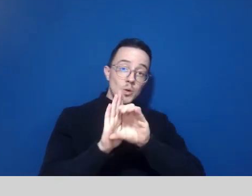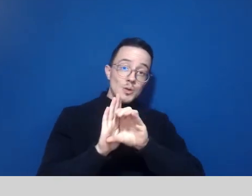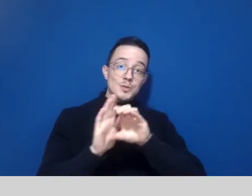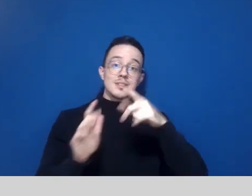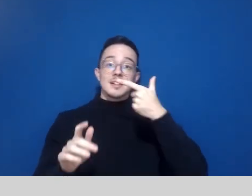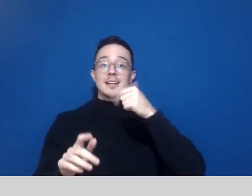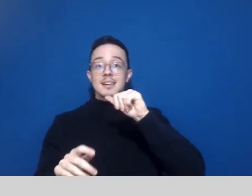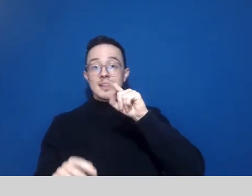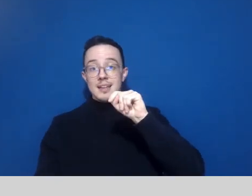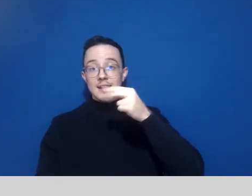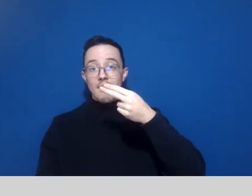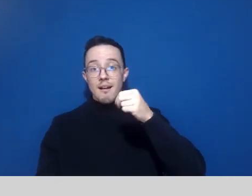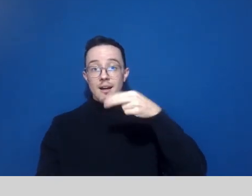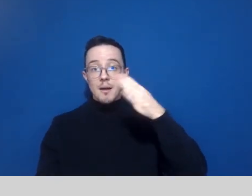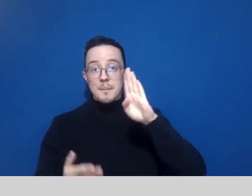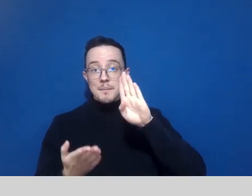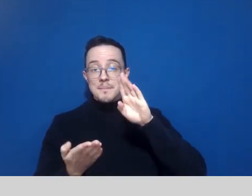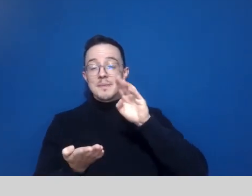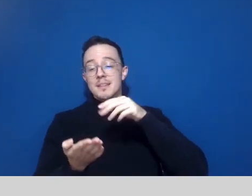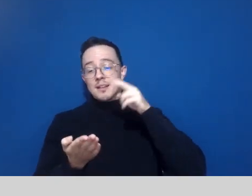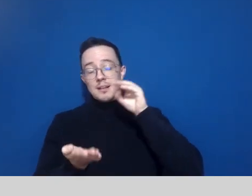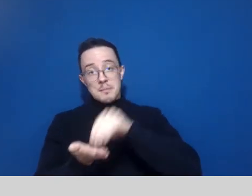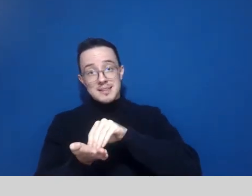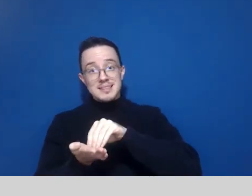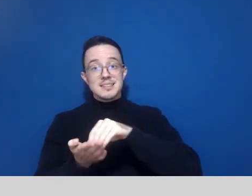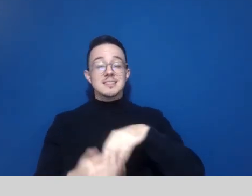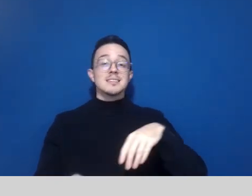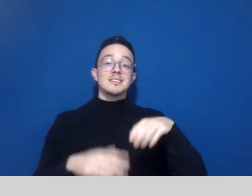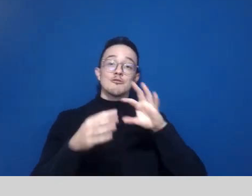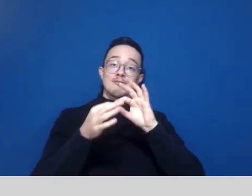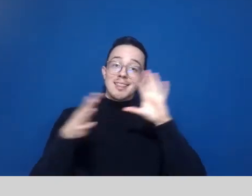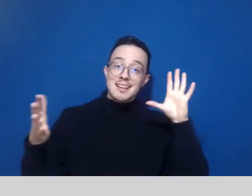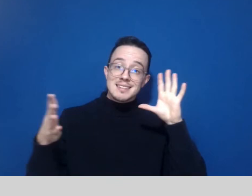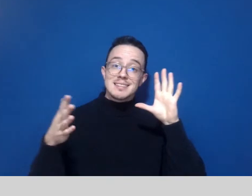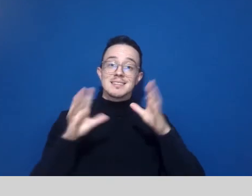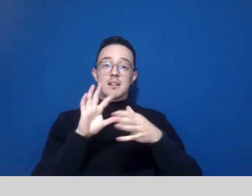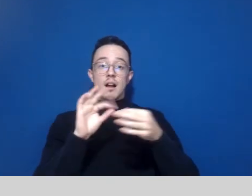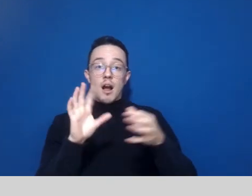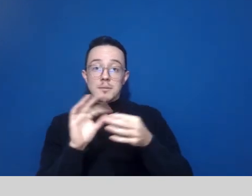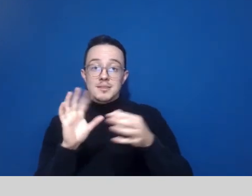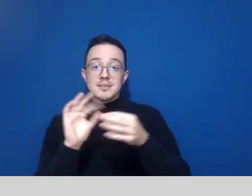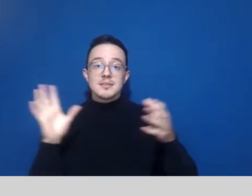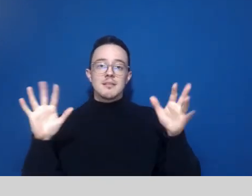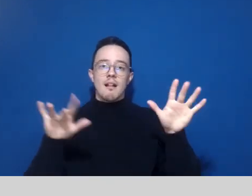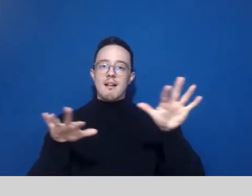my GitHub commits, issue comments, releases, comments I made on Hacker News, all in one place.